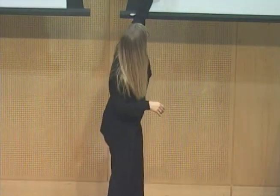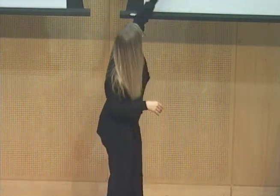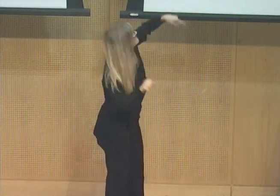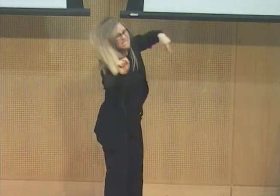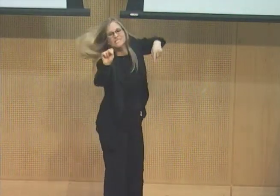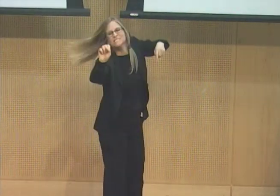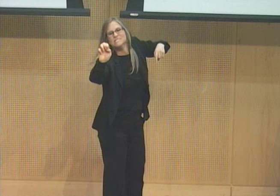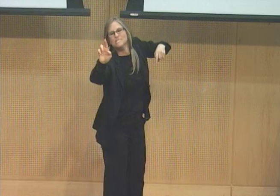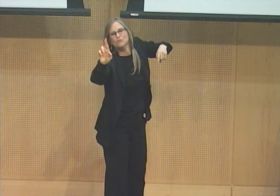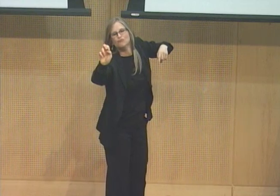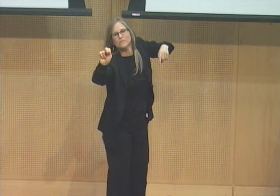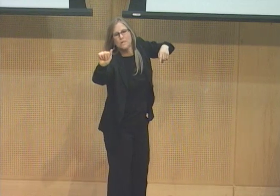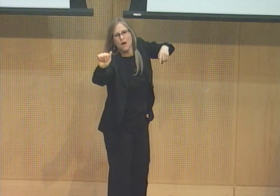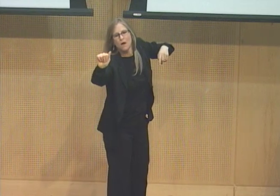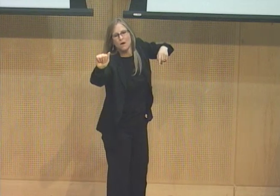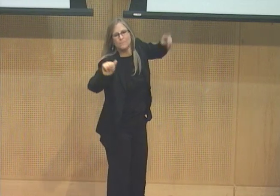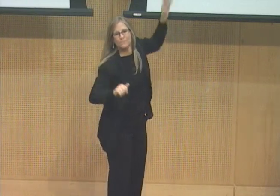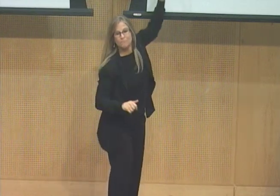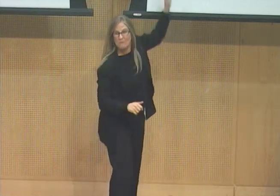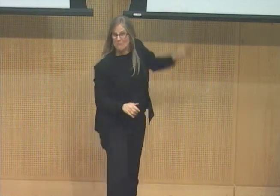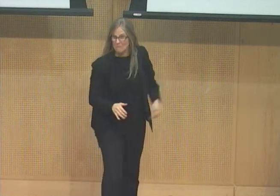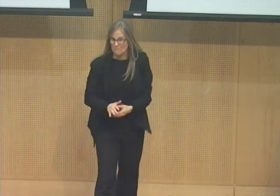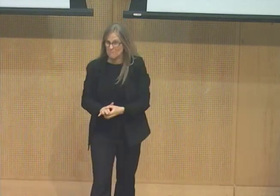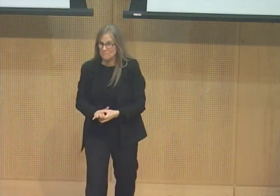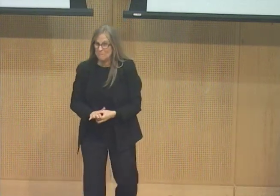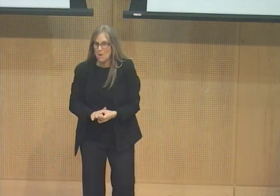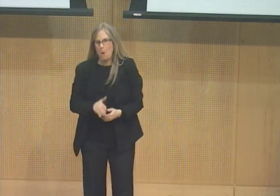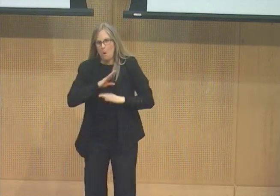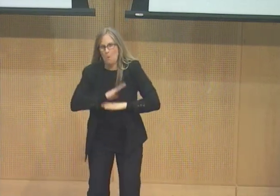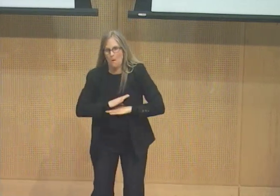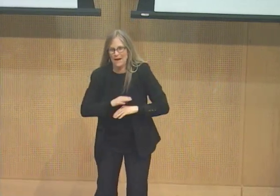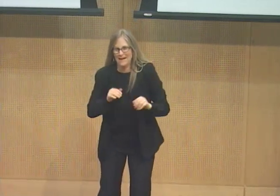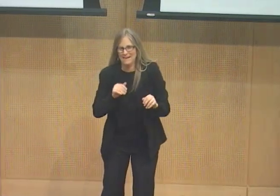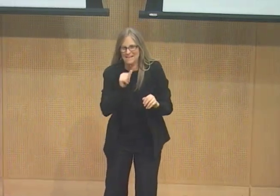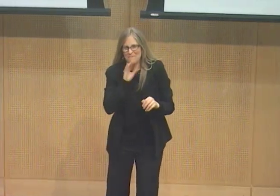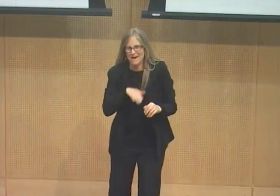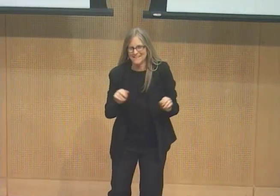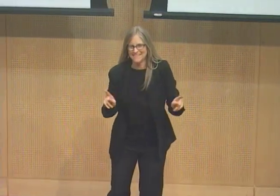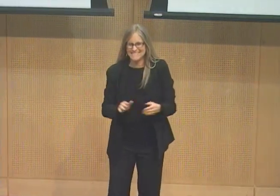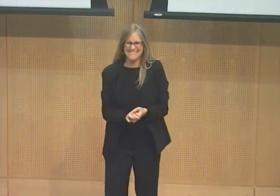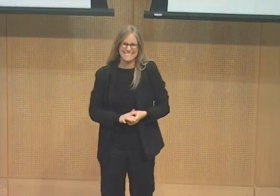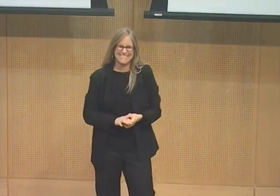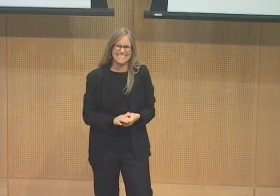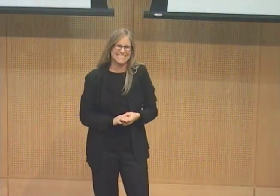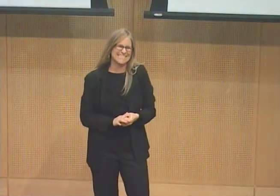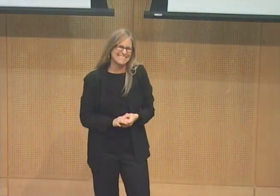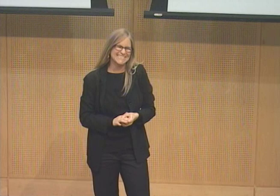""I am very smart," says the ballet-dancing, "iPod-jamming, theatergoing "soon-to-be-second-grader from Silver Spring, MD.